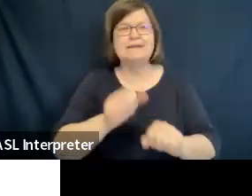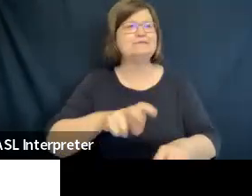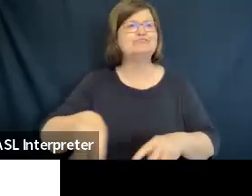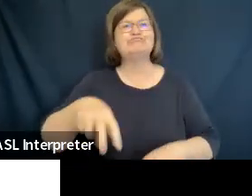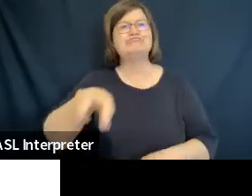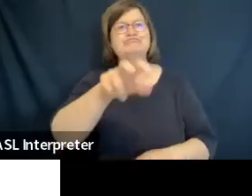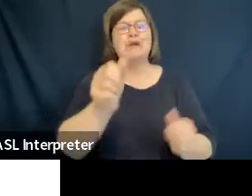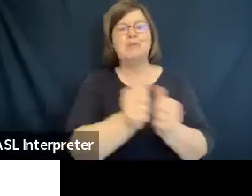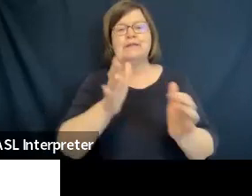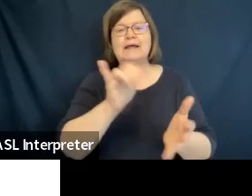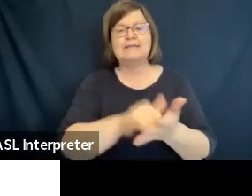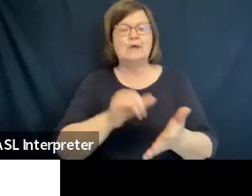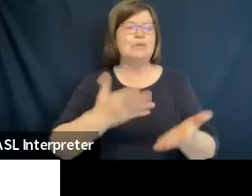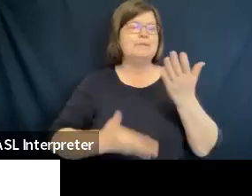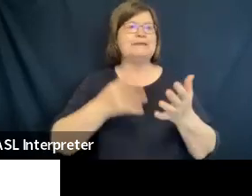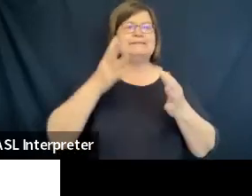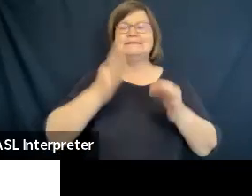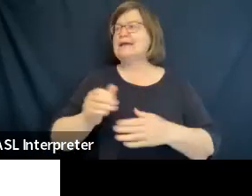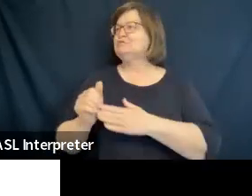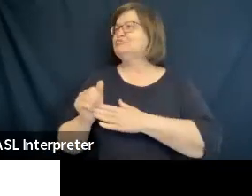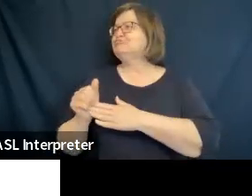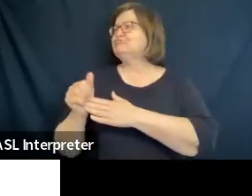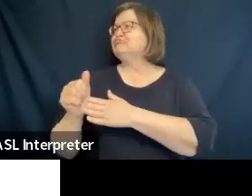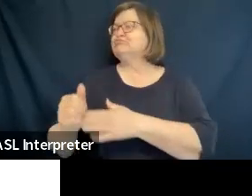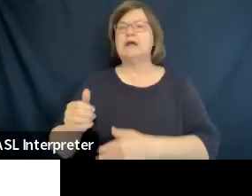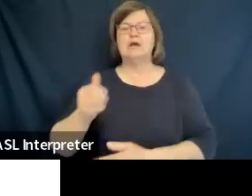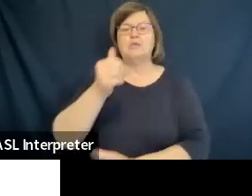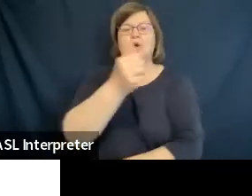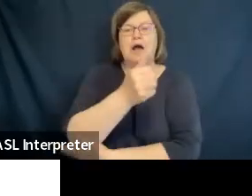that or they might choose to use a human guide where they're holding on to the elbow of another